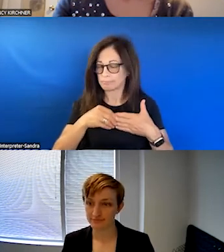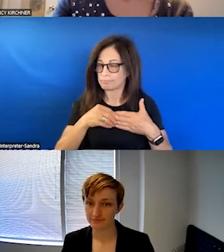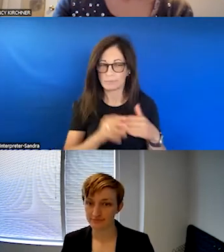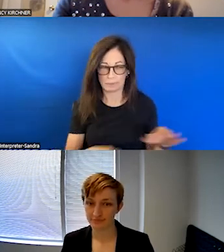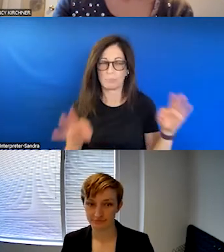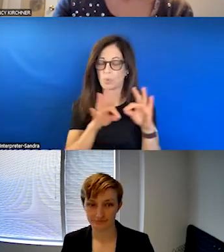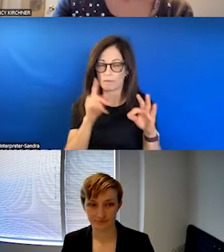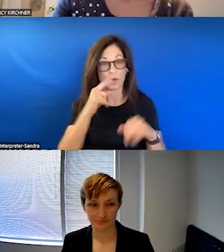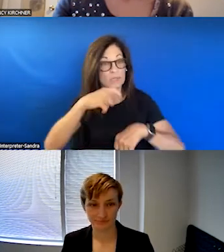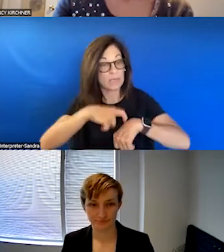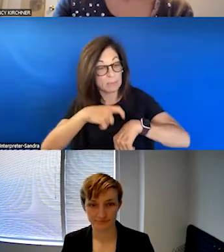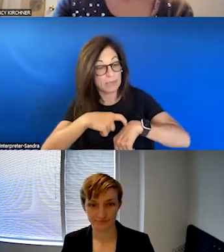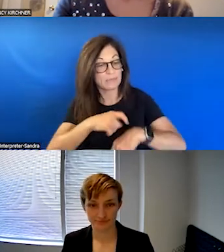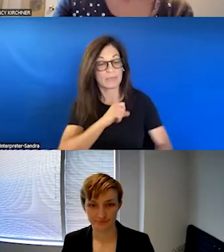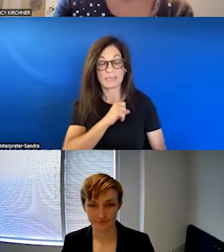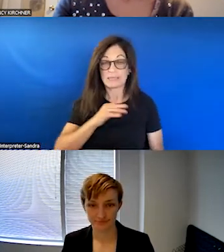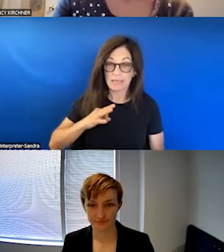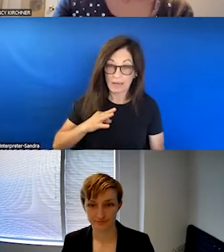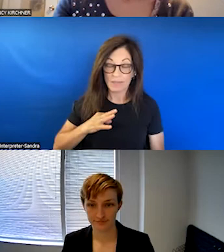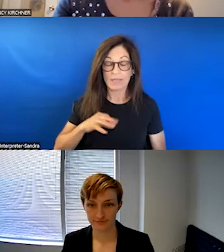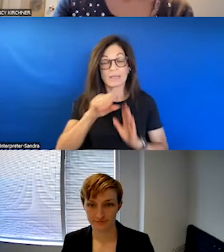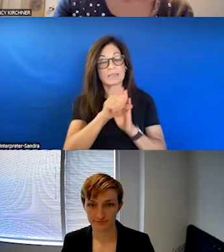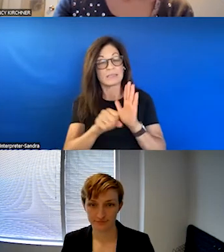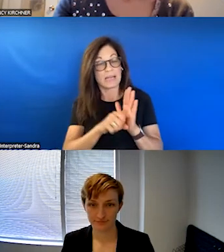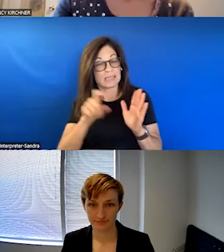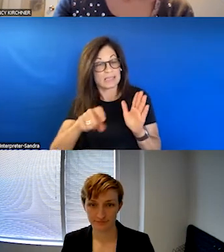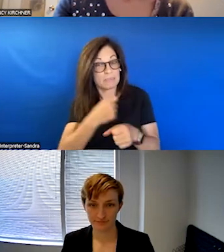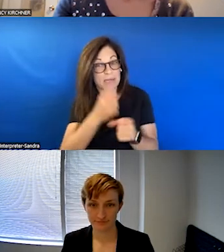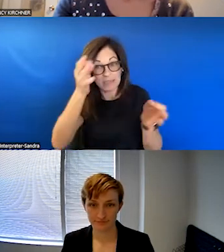AND STAFFING. AND, AND, AND STATES HAVING TO MAKE A DECISION AROUND SYSTEM DESIGN.